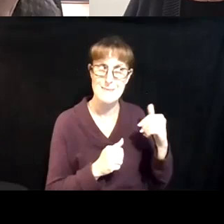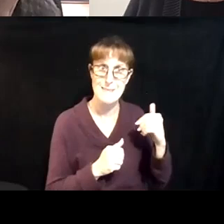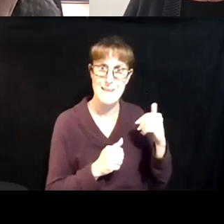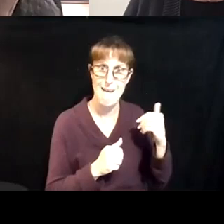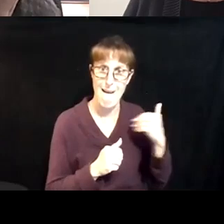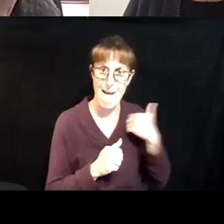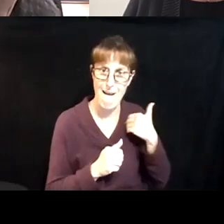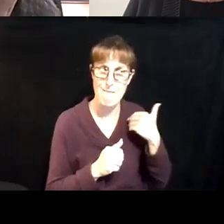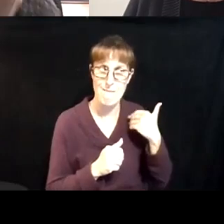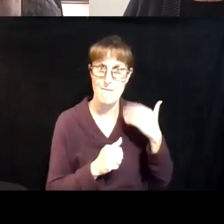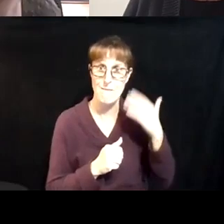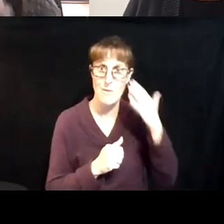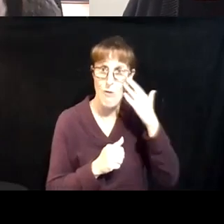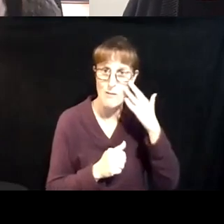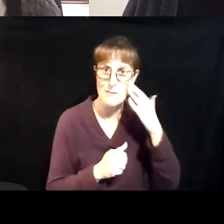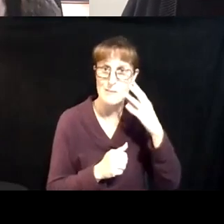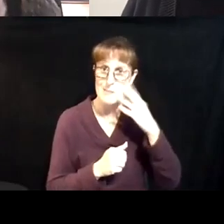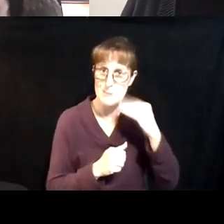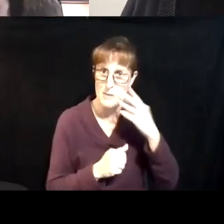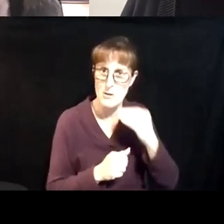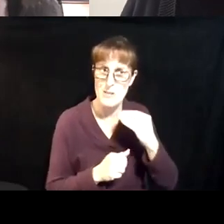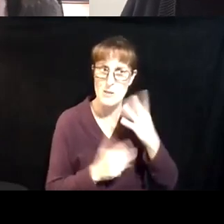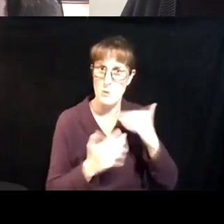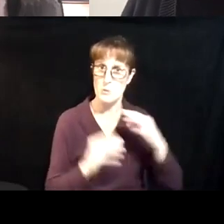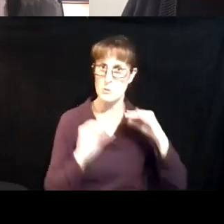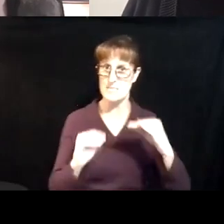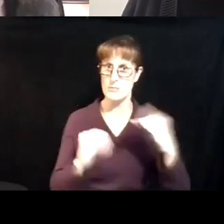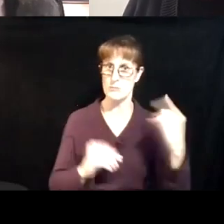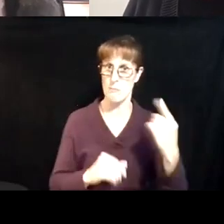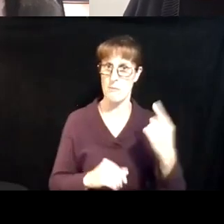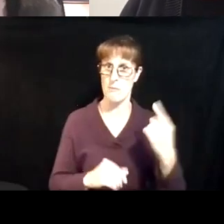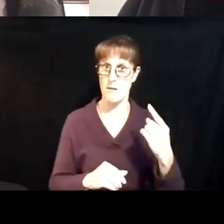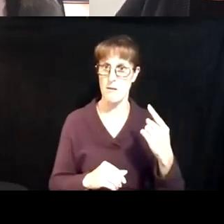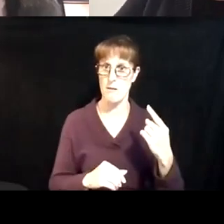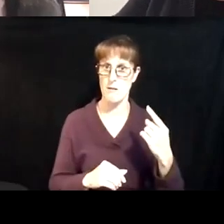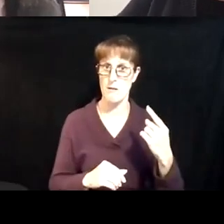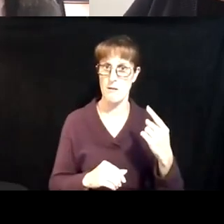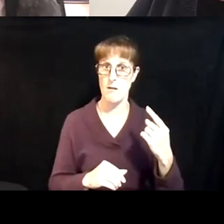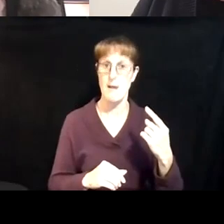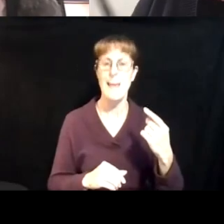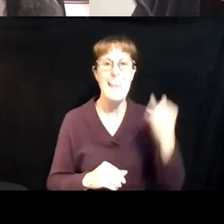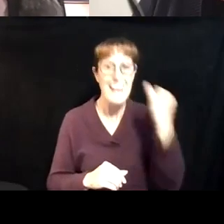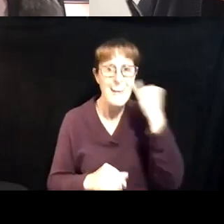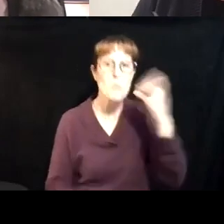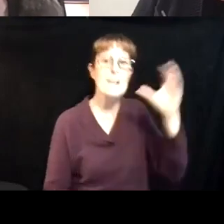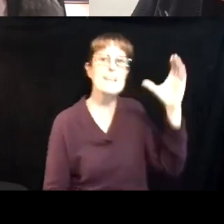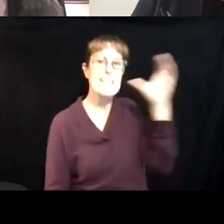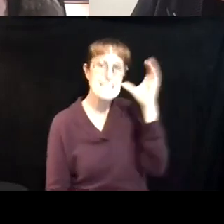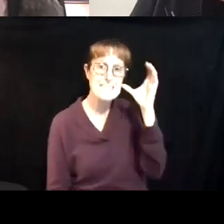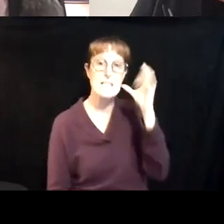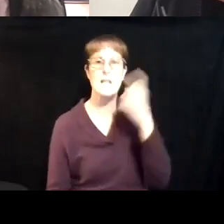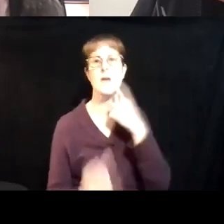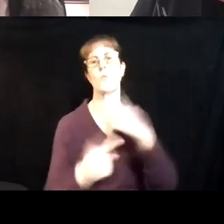positive experiences and people realize, hey, this actually works when we listen to people like and we actually try